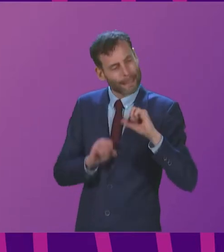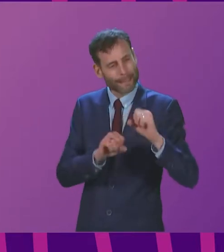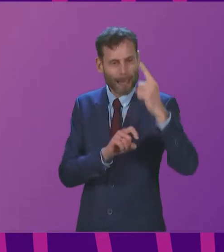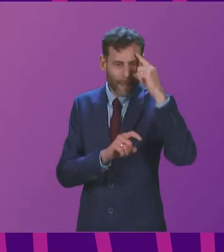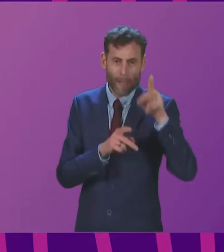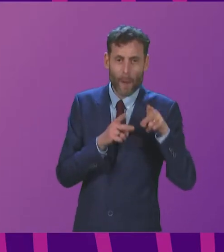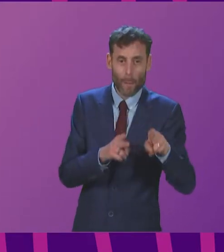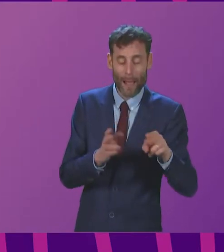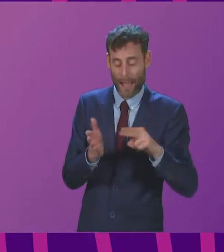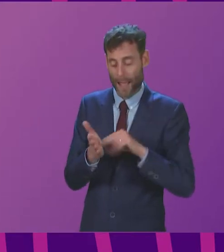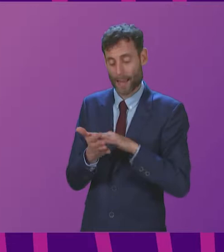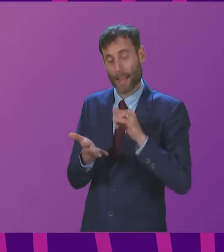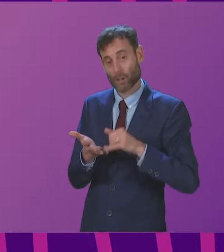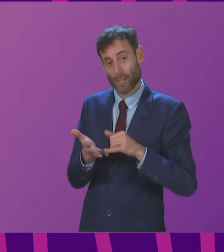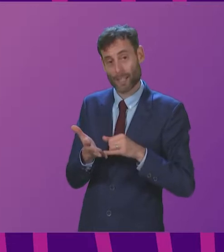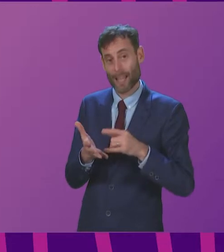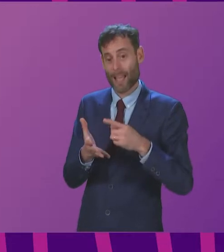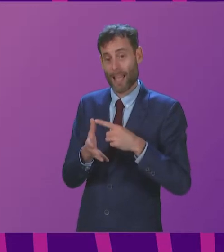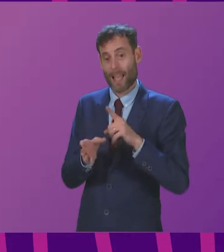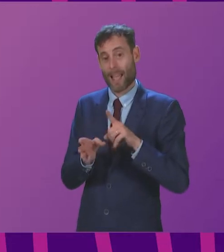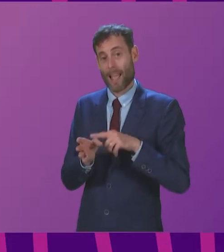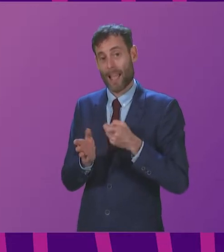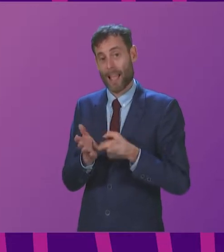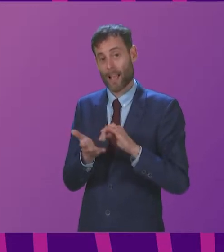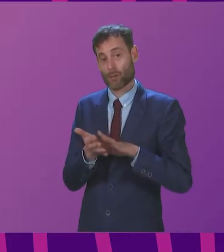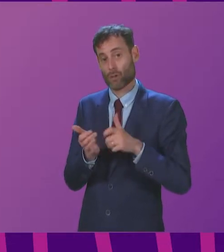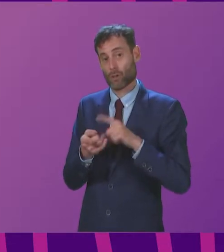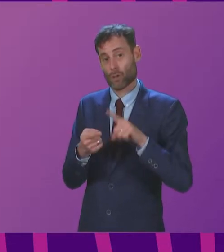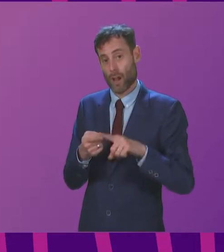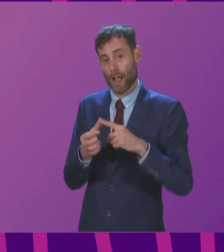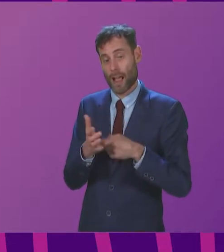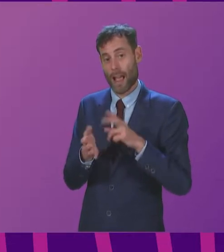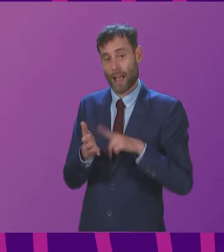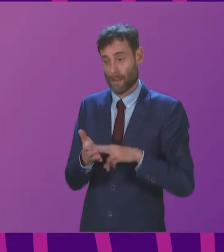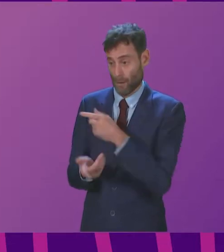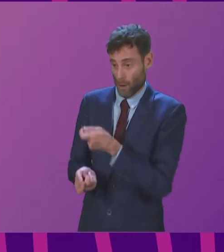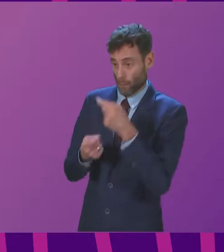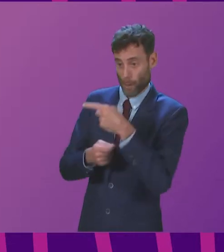NHS Ayrshire and Arran should certainly consider Kenny Gibson’s point about Millport